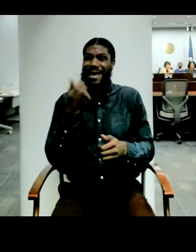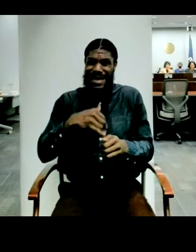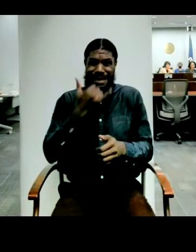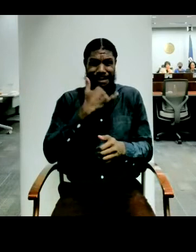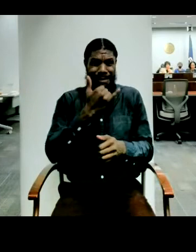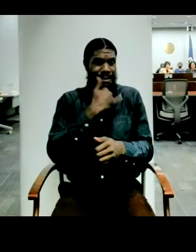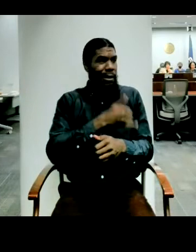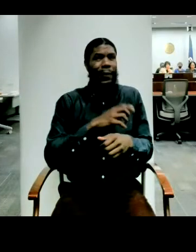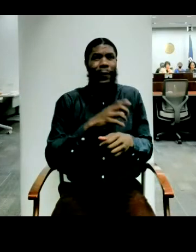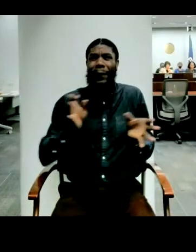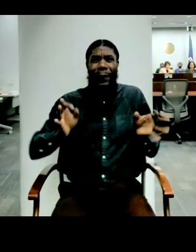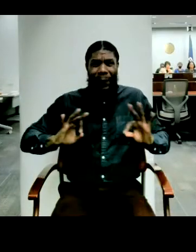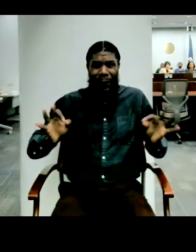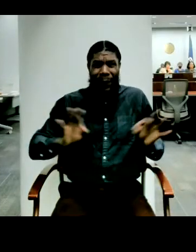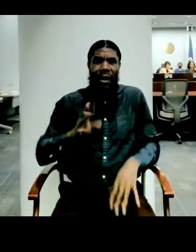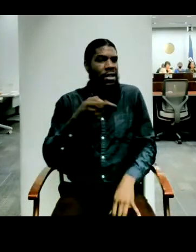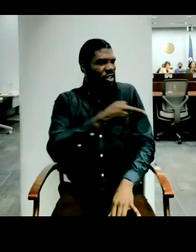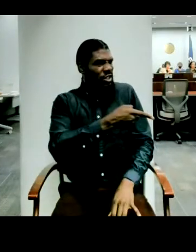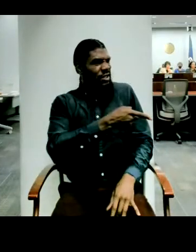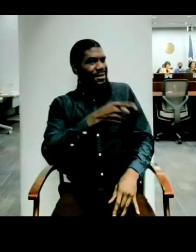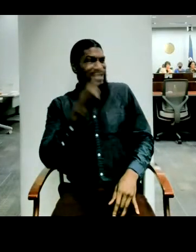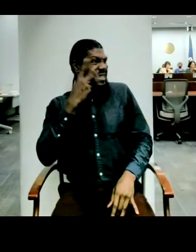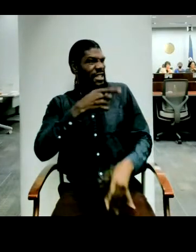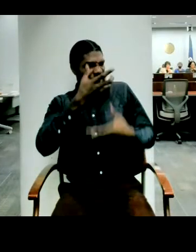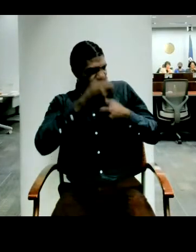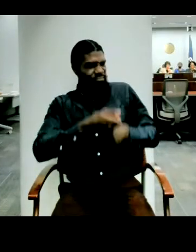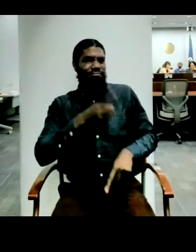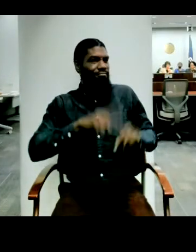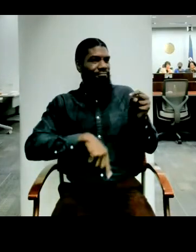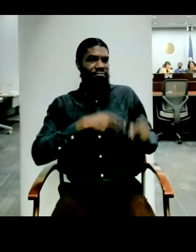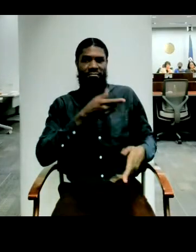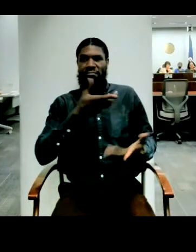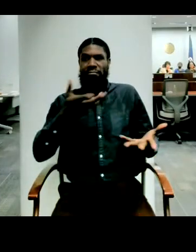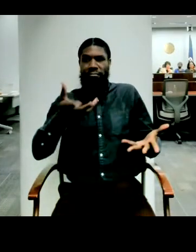ways it wouldn't be held against a worker of a different color or a different nationality.